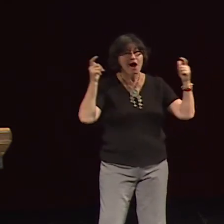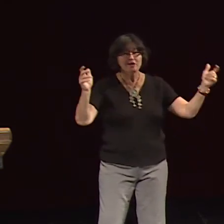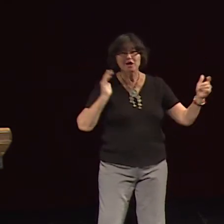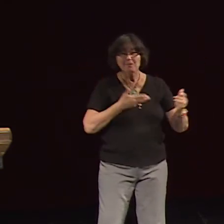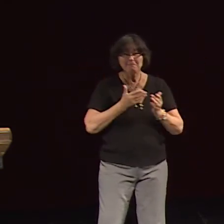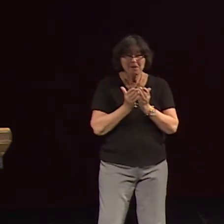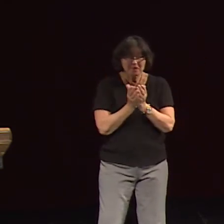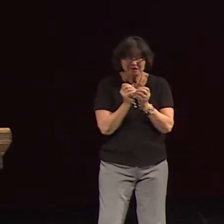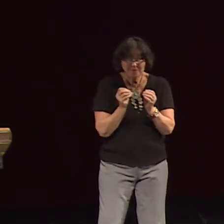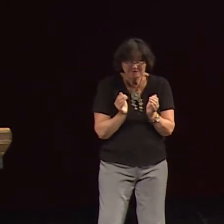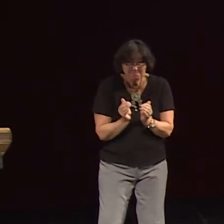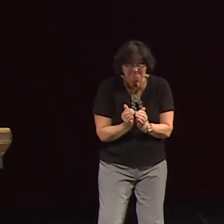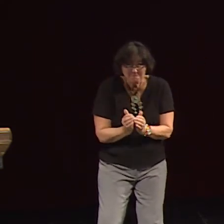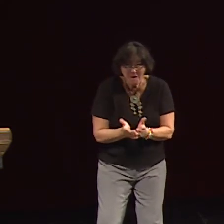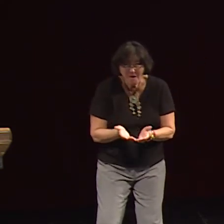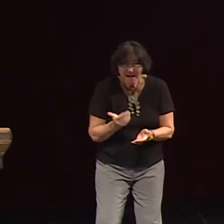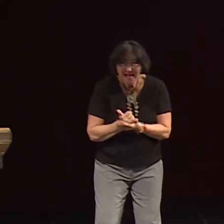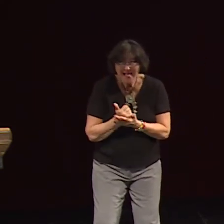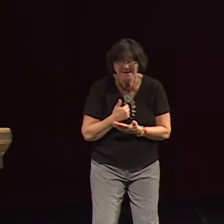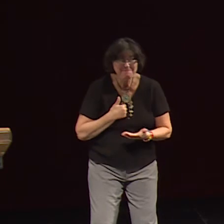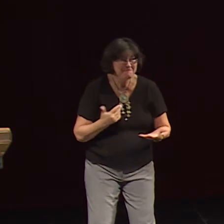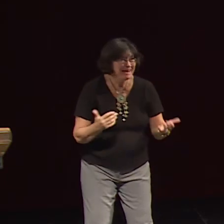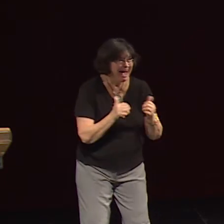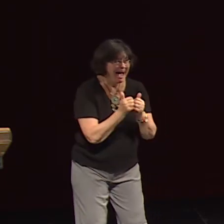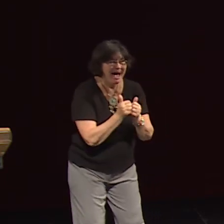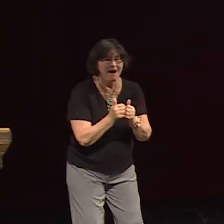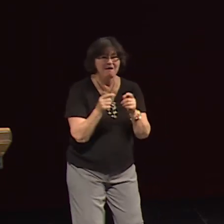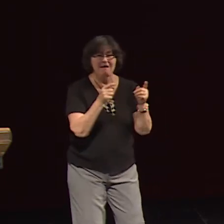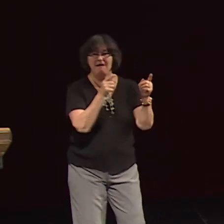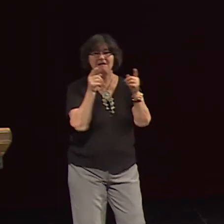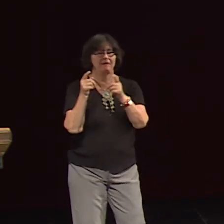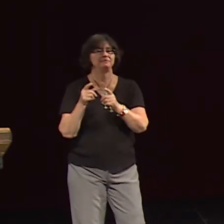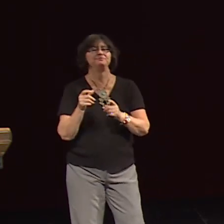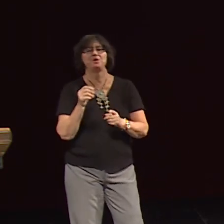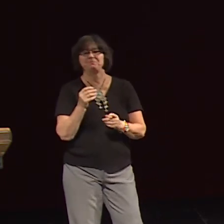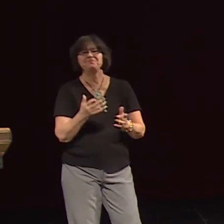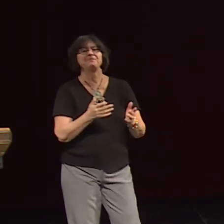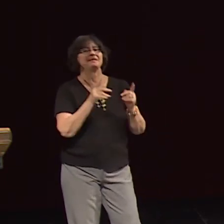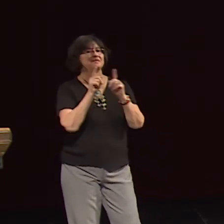The world is so large, and our boat is so small. We feel like it's an overwhelming project